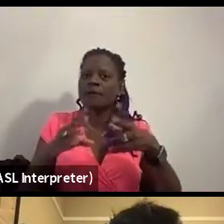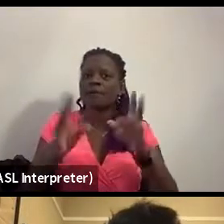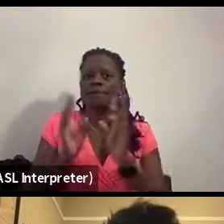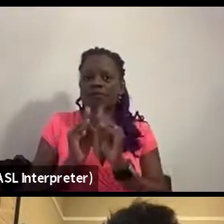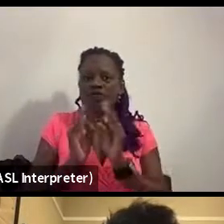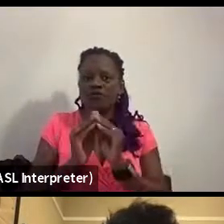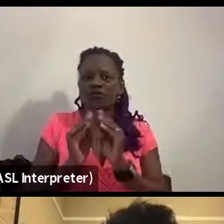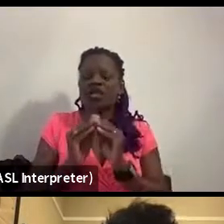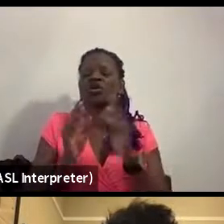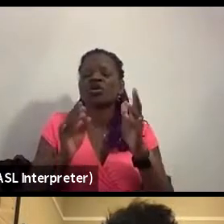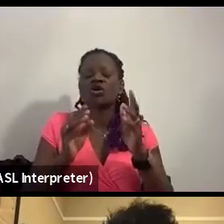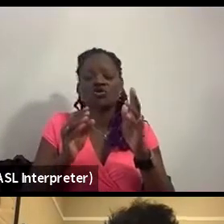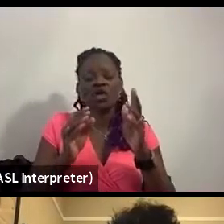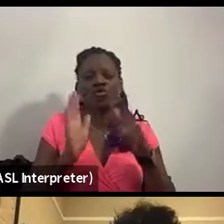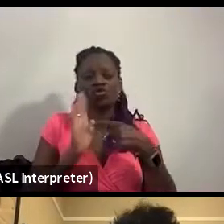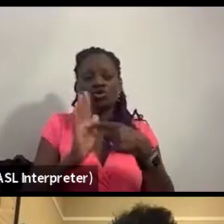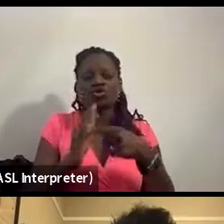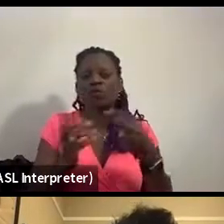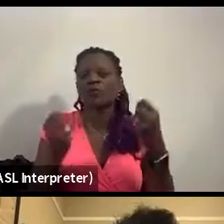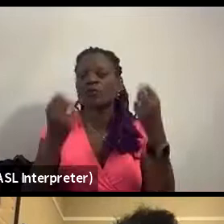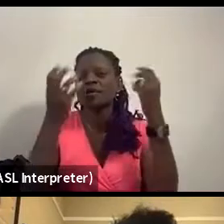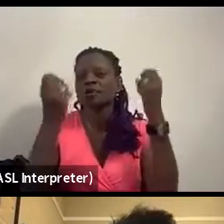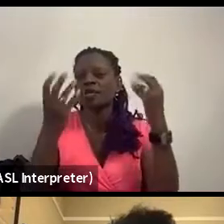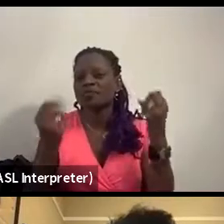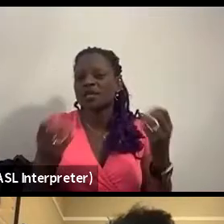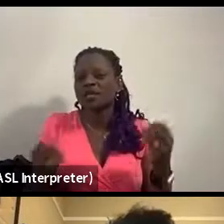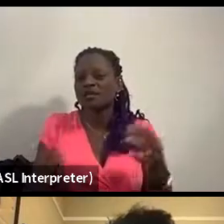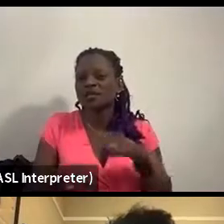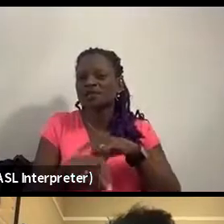the county many, many times and in very personal ways.